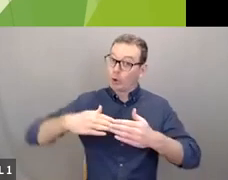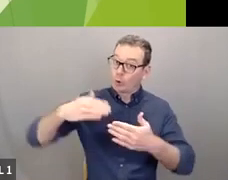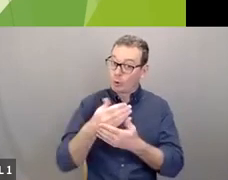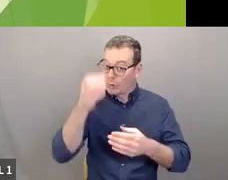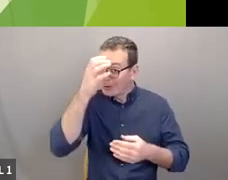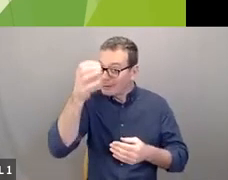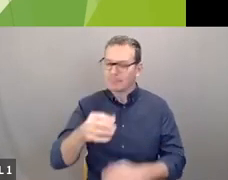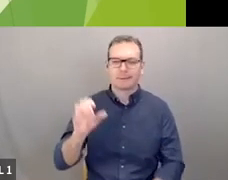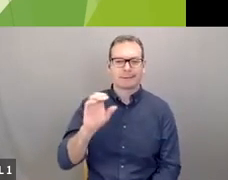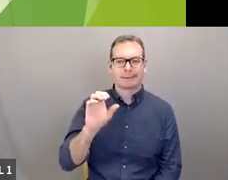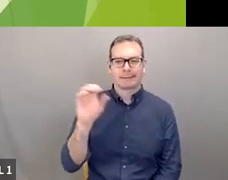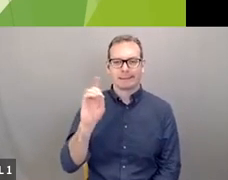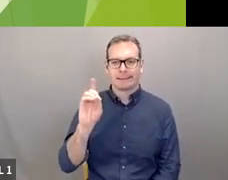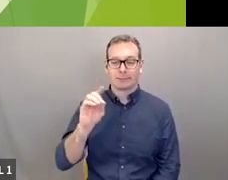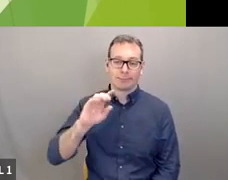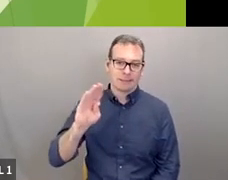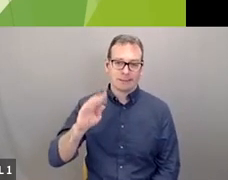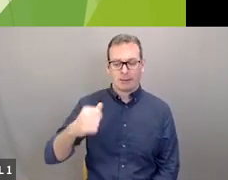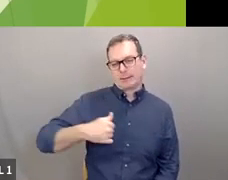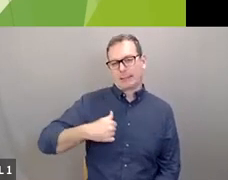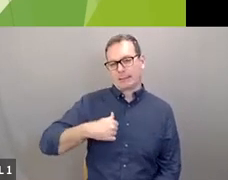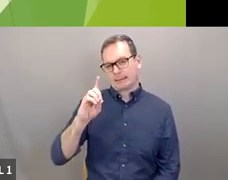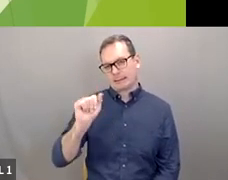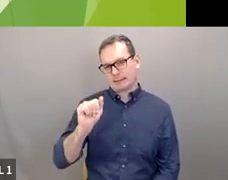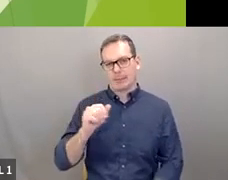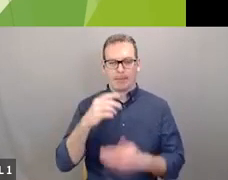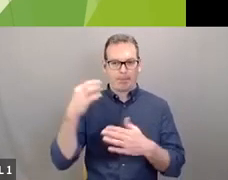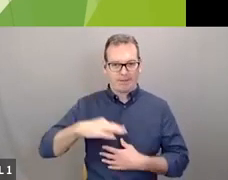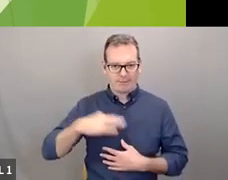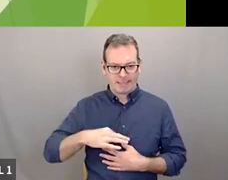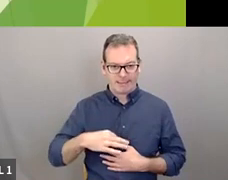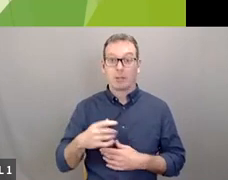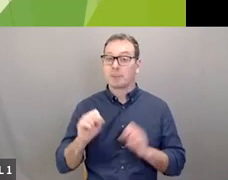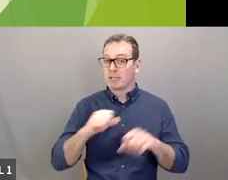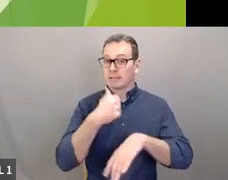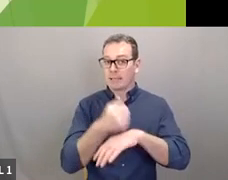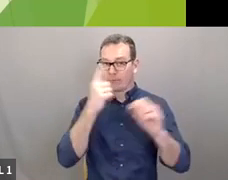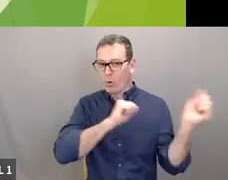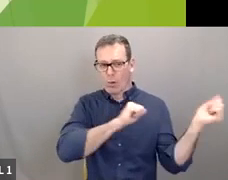definition of disability that could be applied to all programs as a base standard for instance based